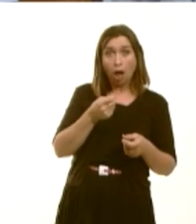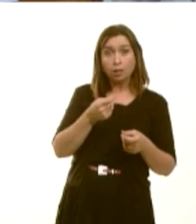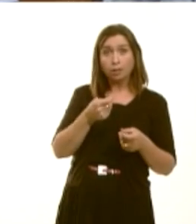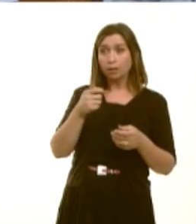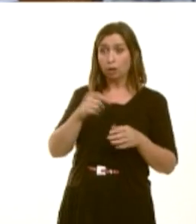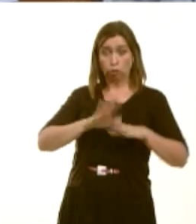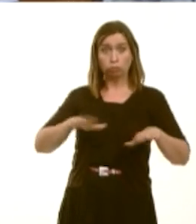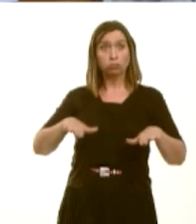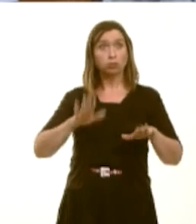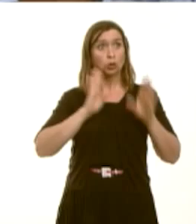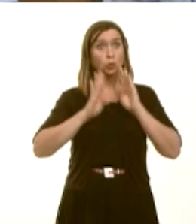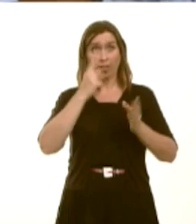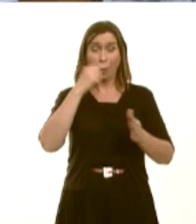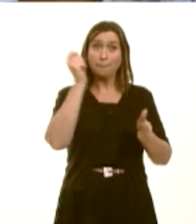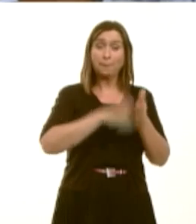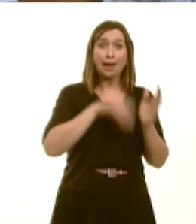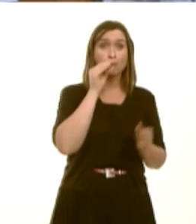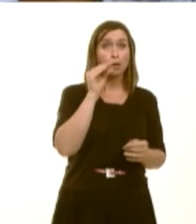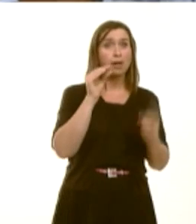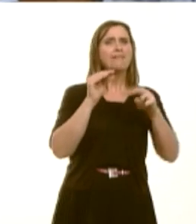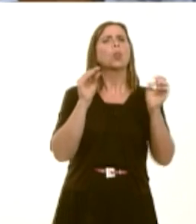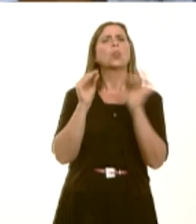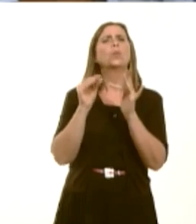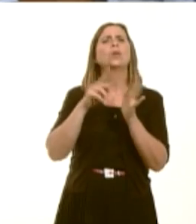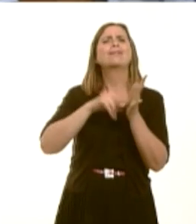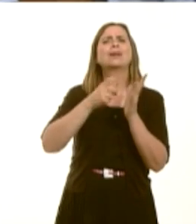these devices to children as long as they donít contain nicotine. Where does that lead,